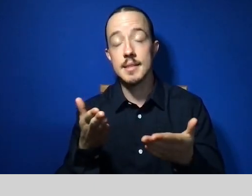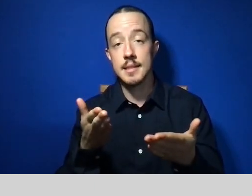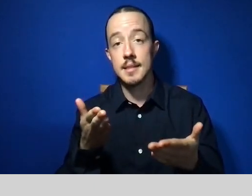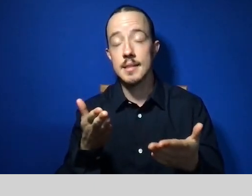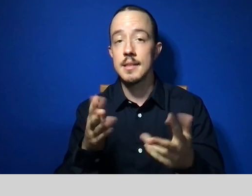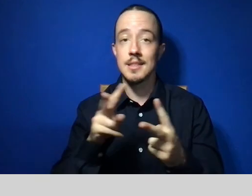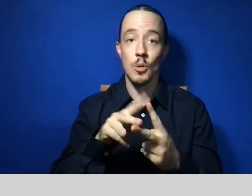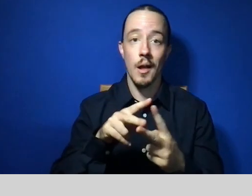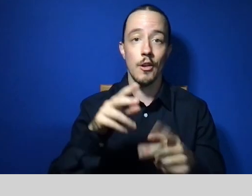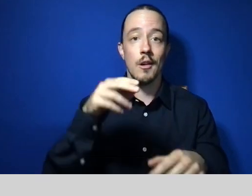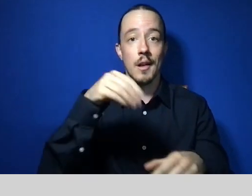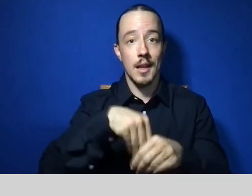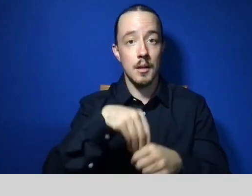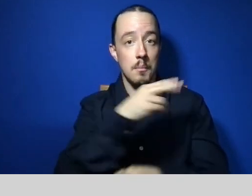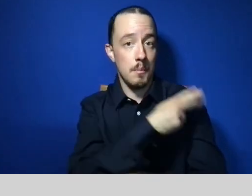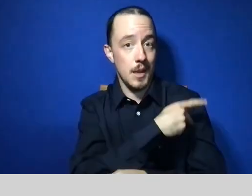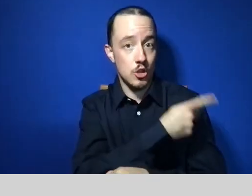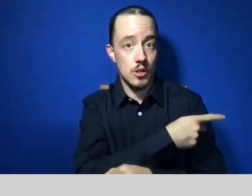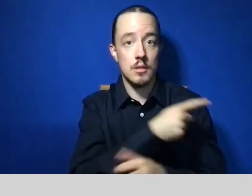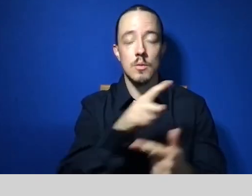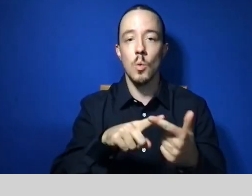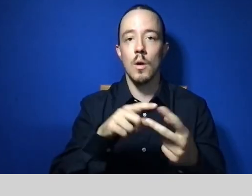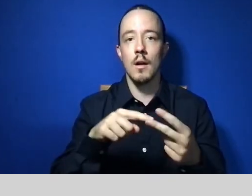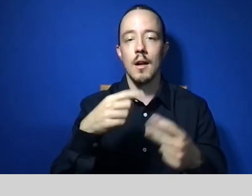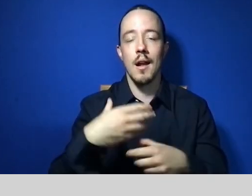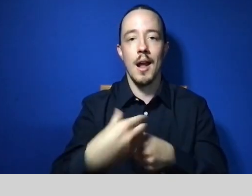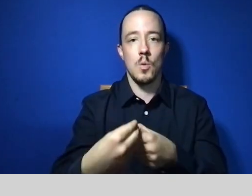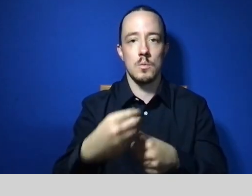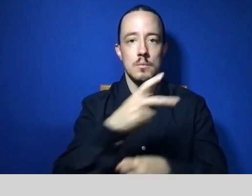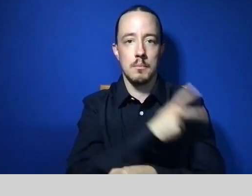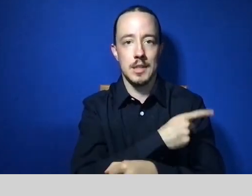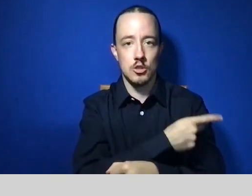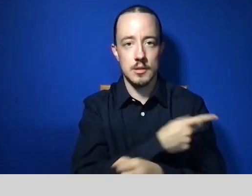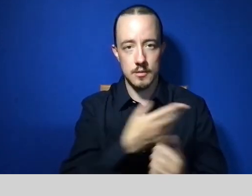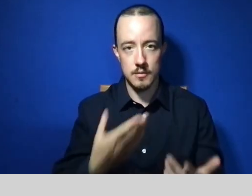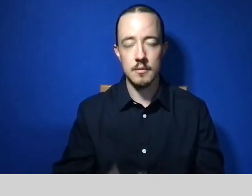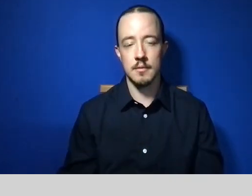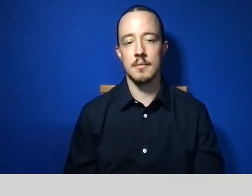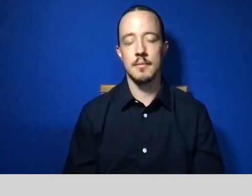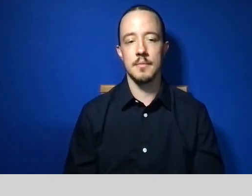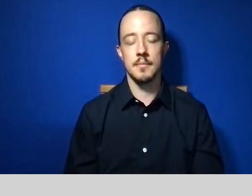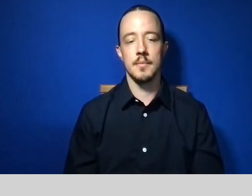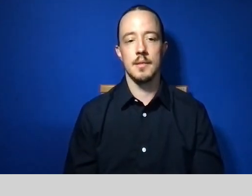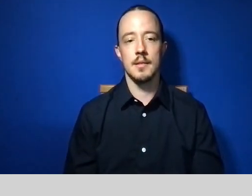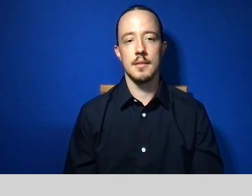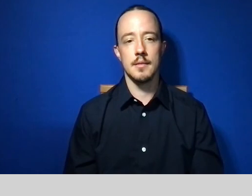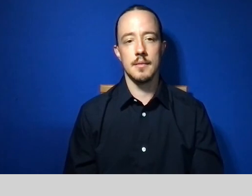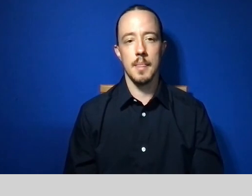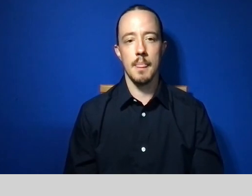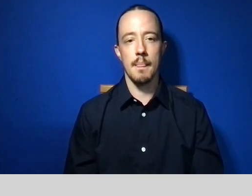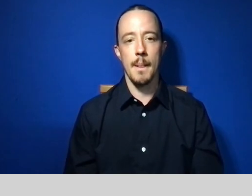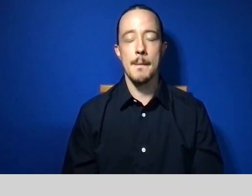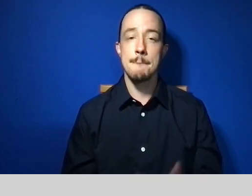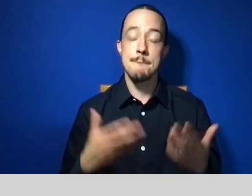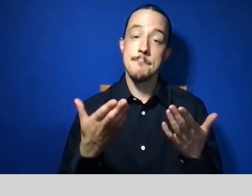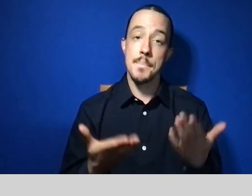it could be either a inpatient flag or outpatient flag. Well, it makes sense that we might have